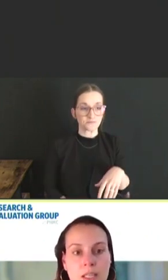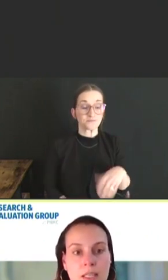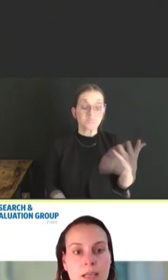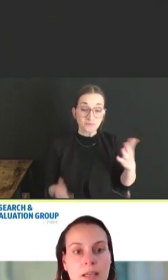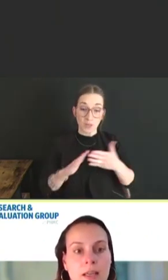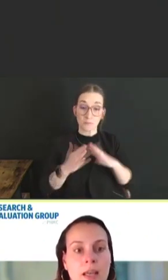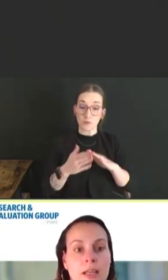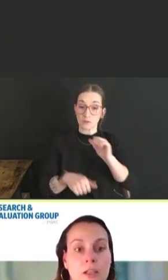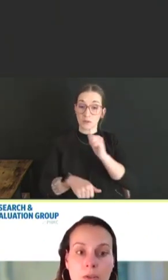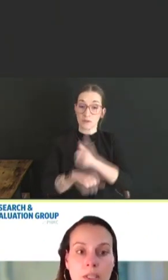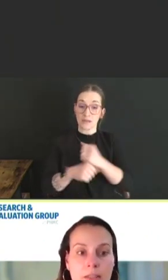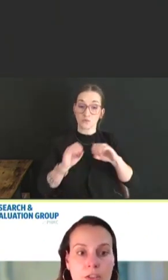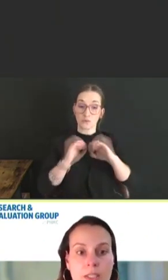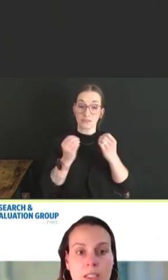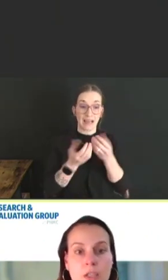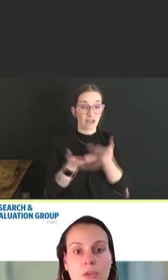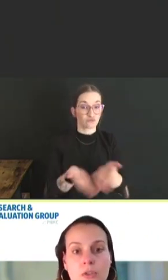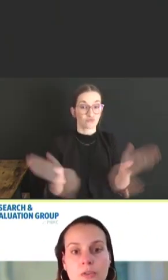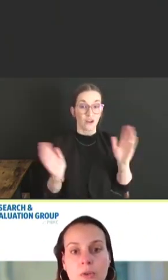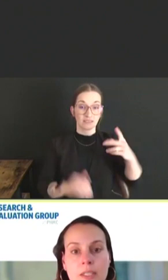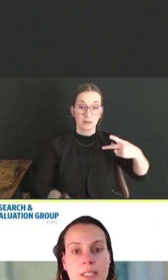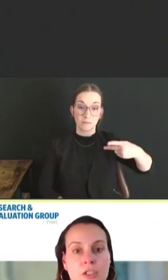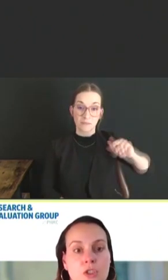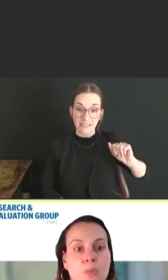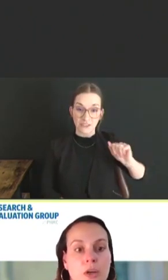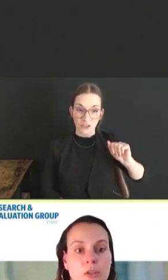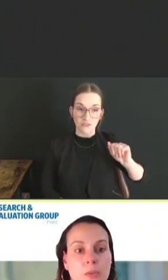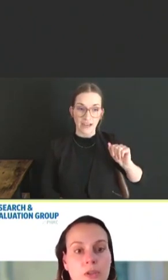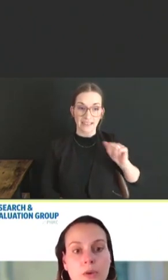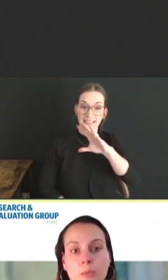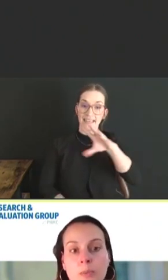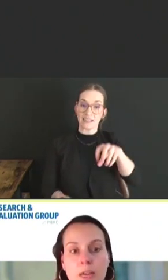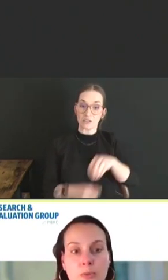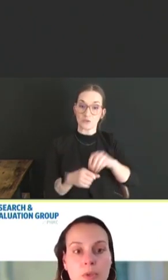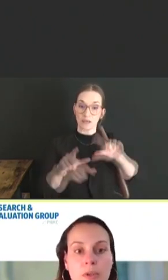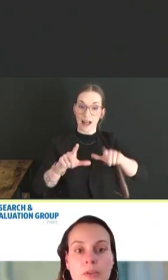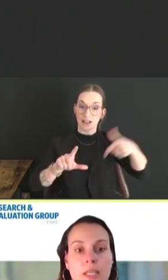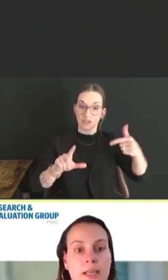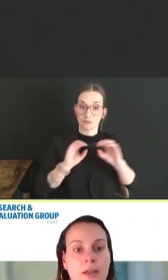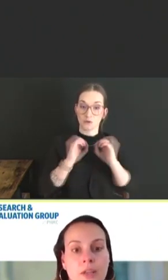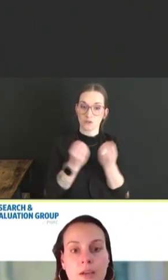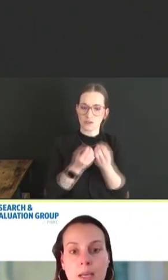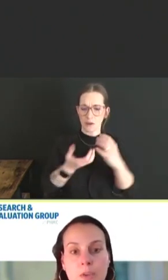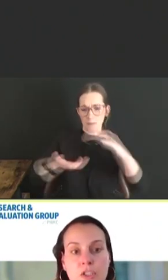including LGBTQ serving organizations, partnered with local health bureaus and healthcare networks